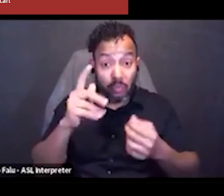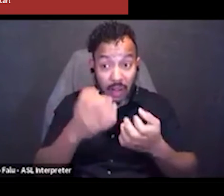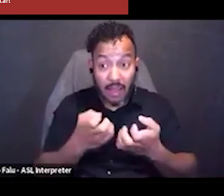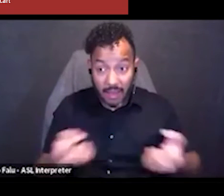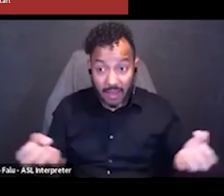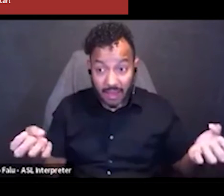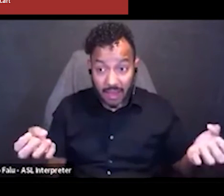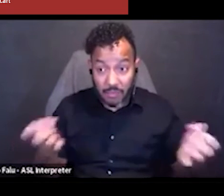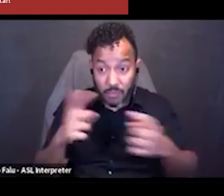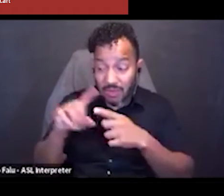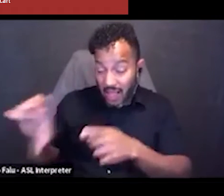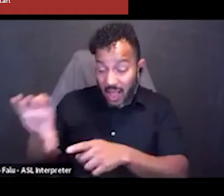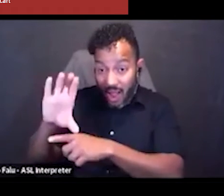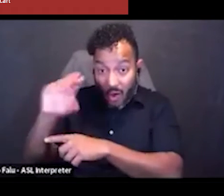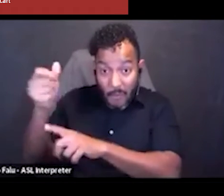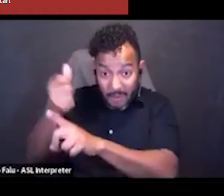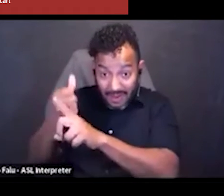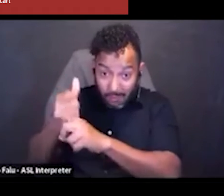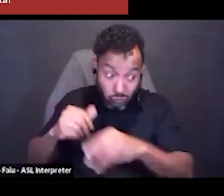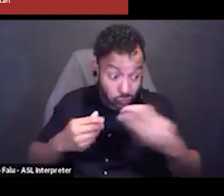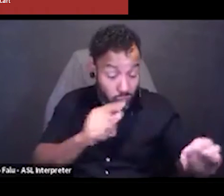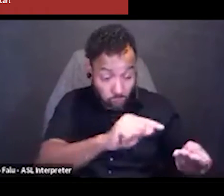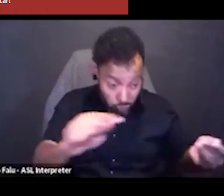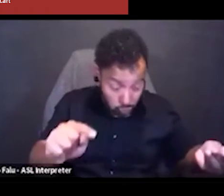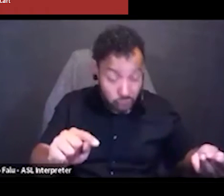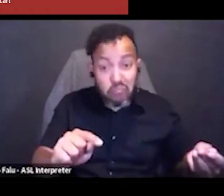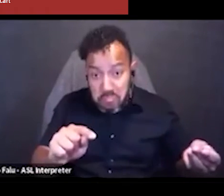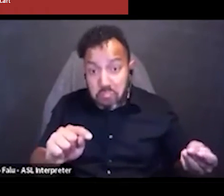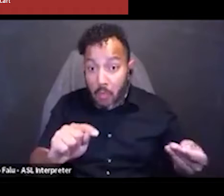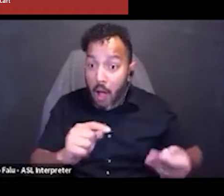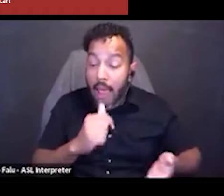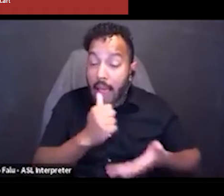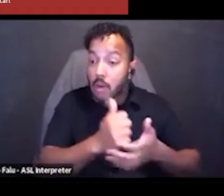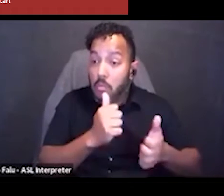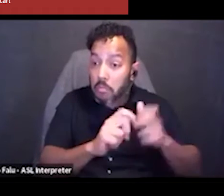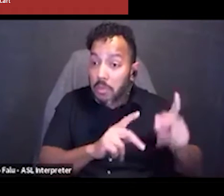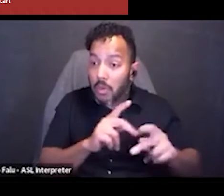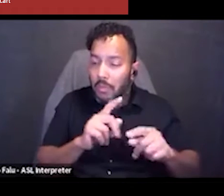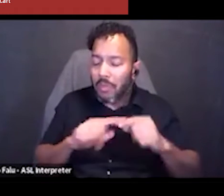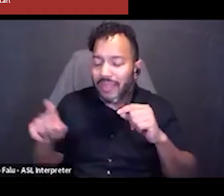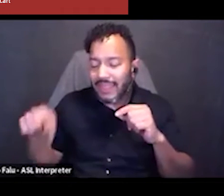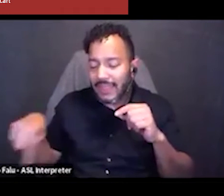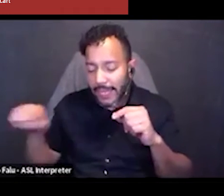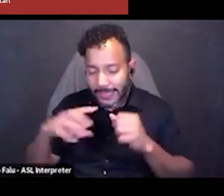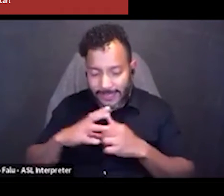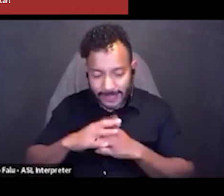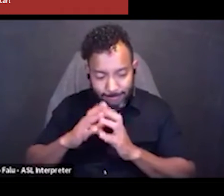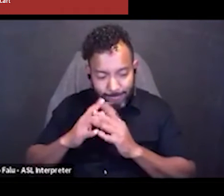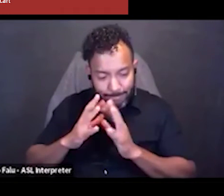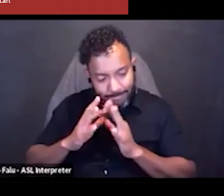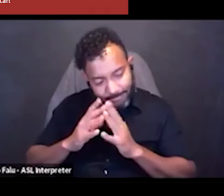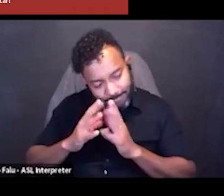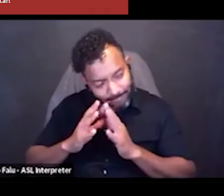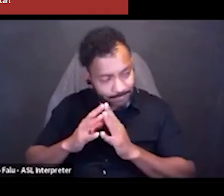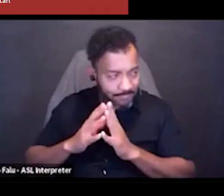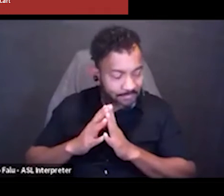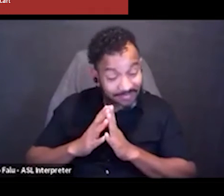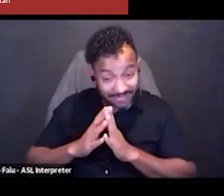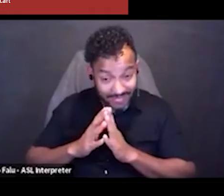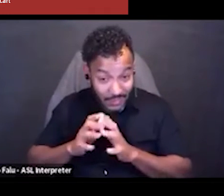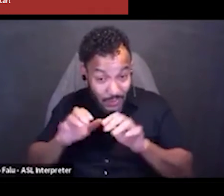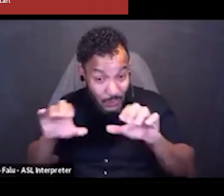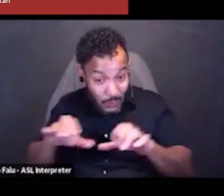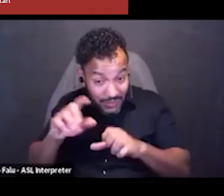company themselves is not I'll say doing the right thing for people.